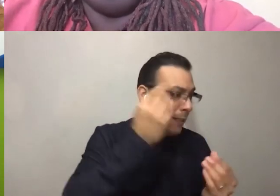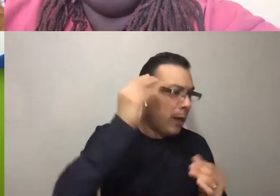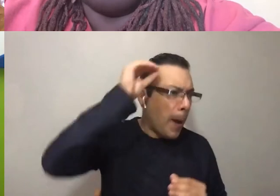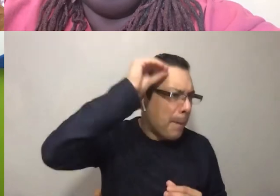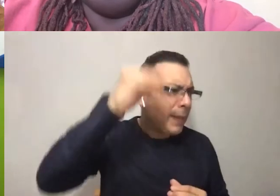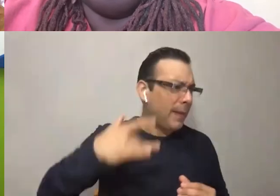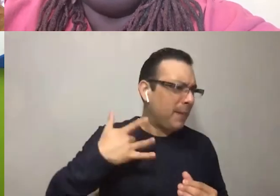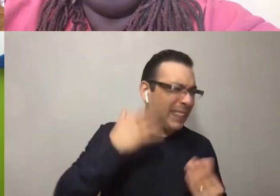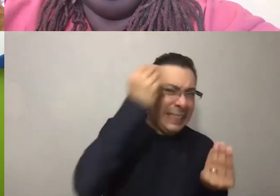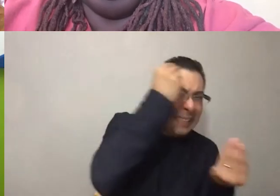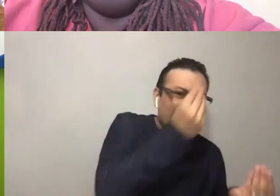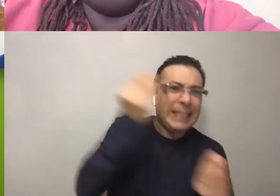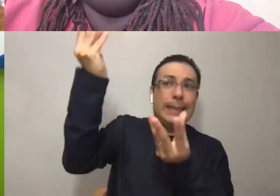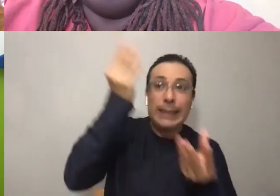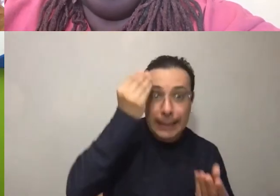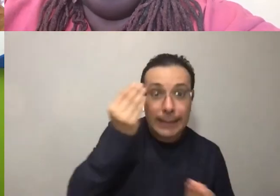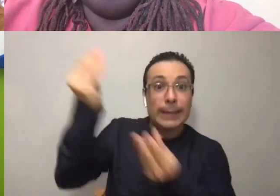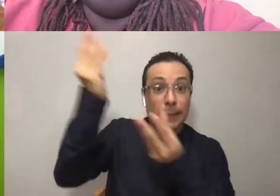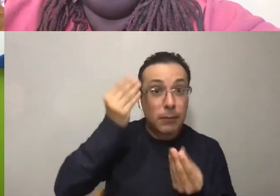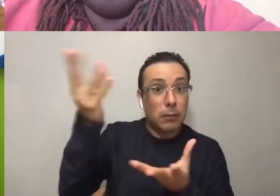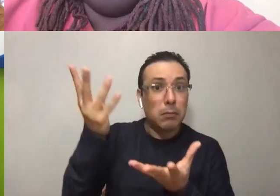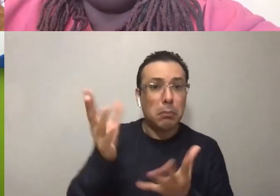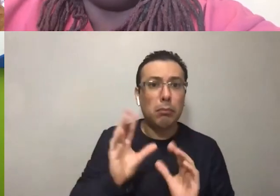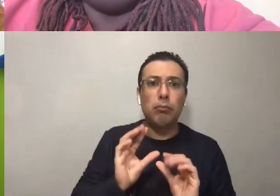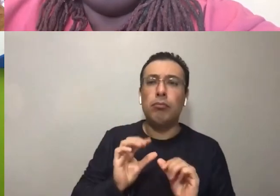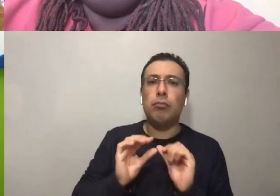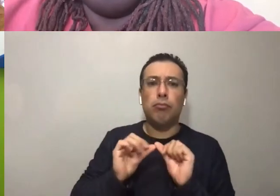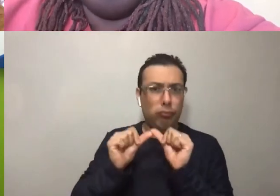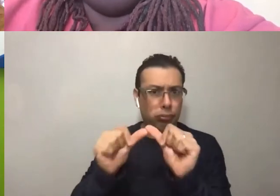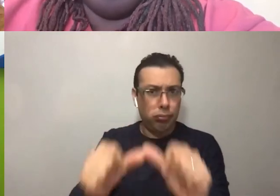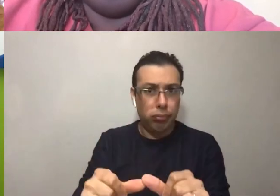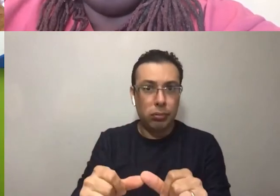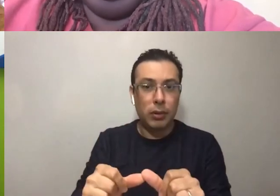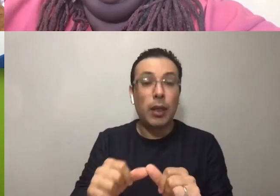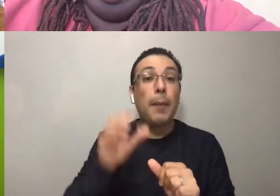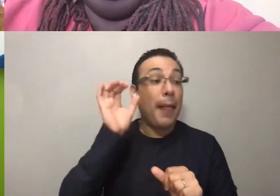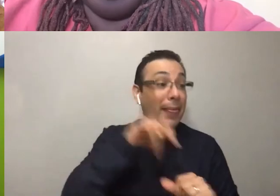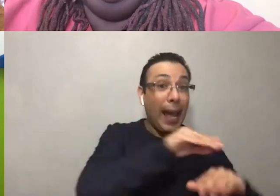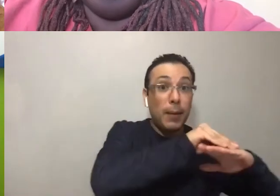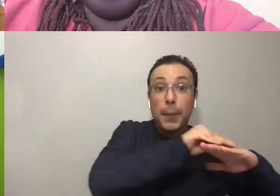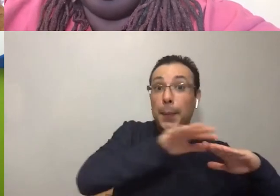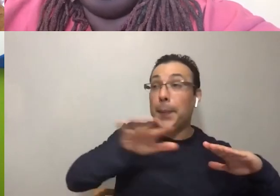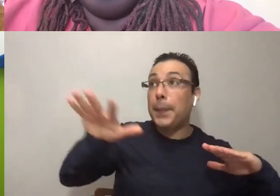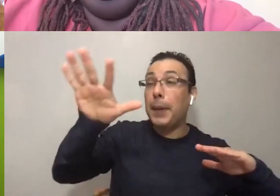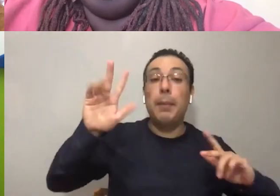culture and thought processes change when it comes to people with disabilities.